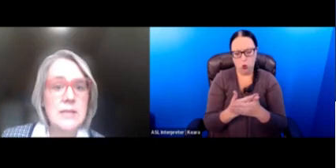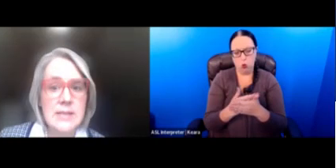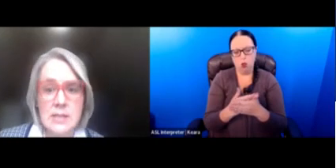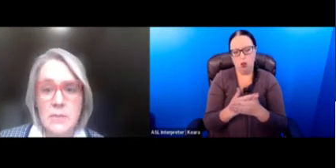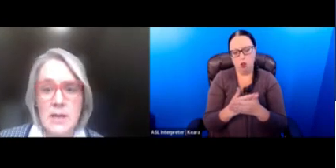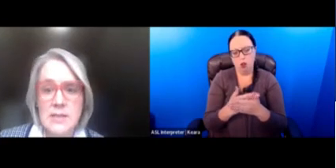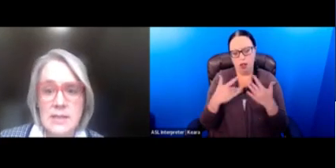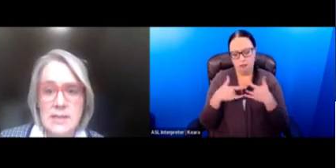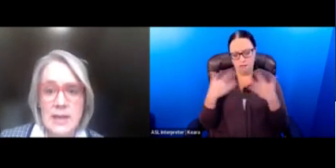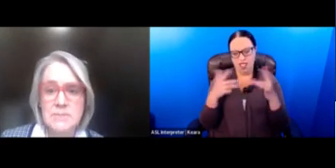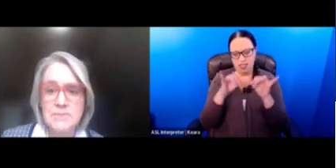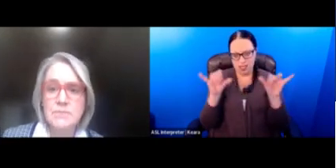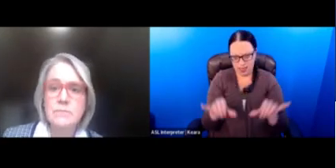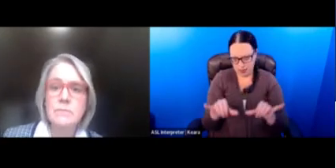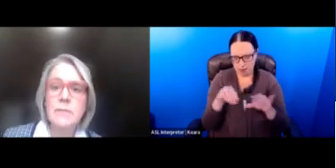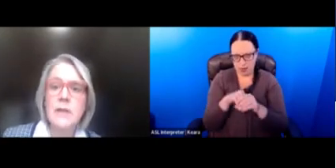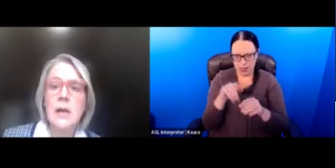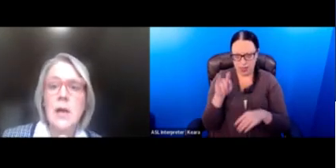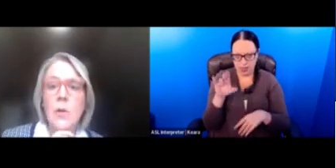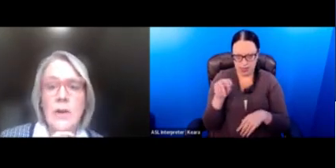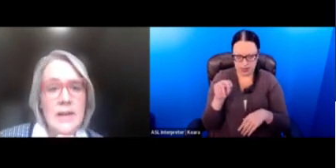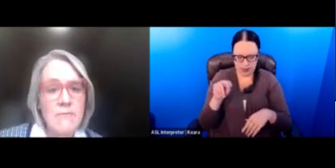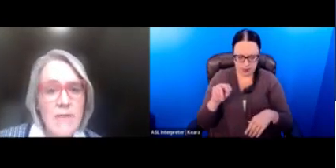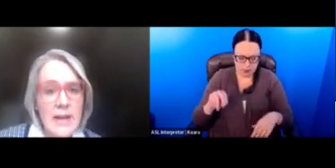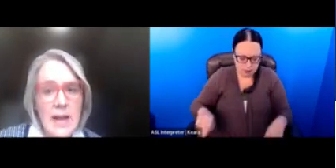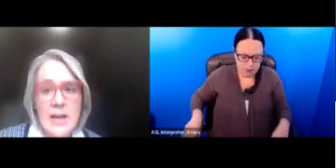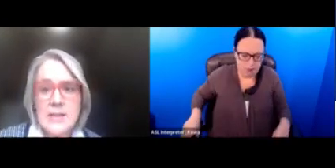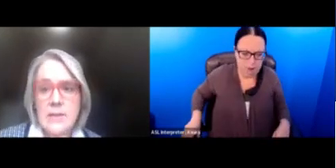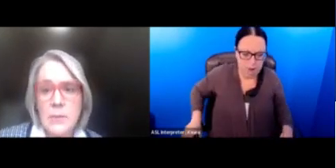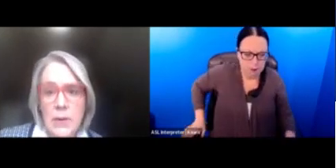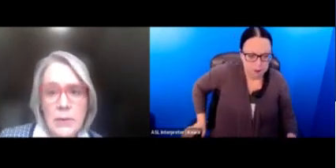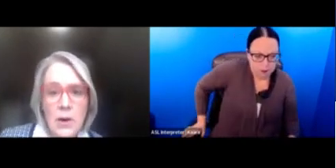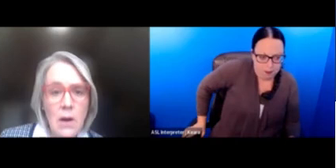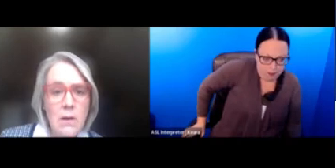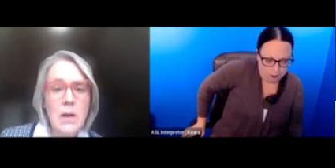then we provided training to all providers in many phases that we